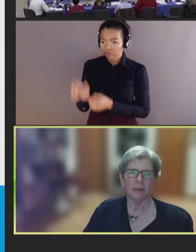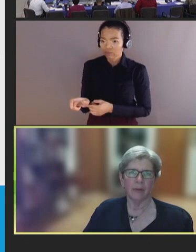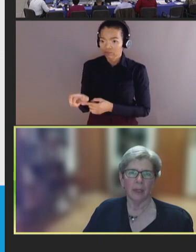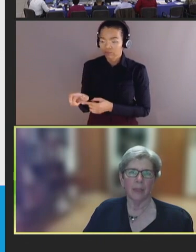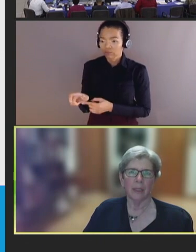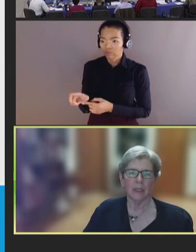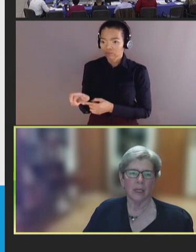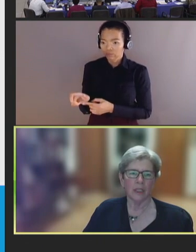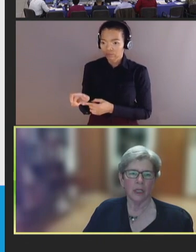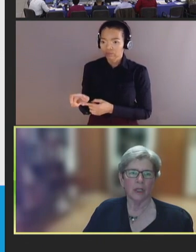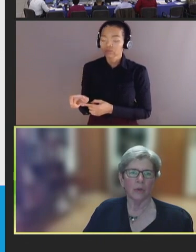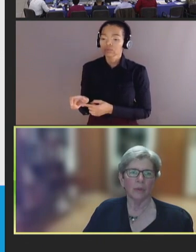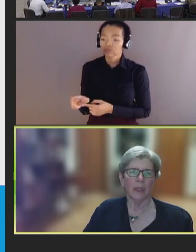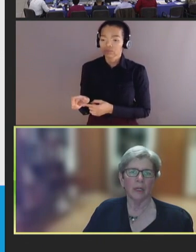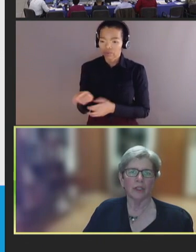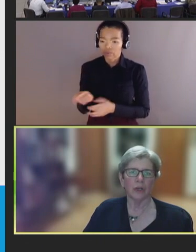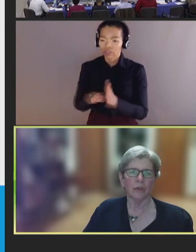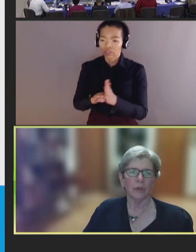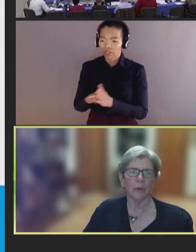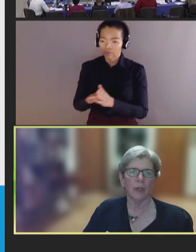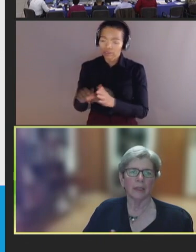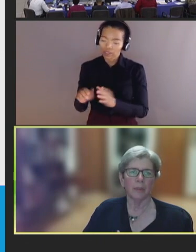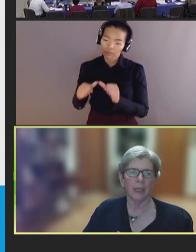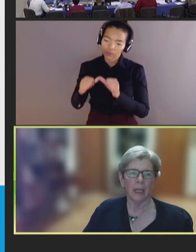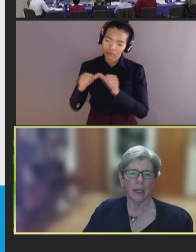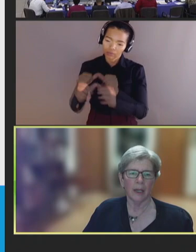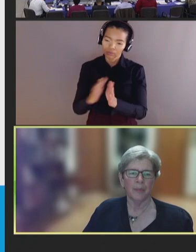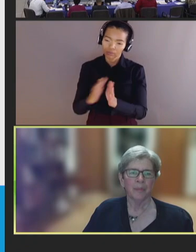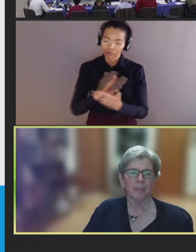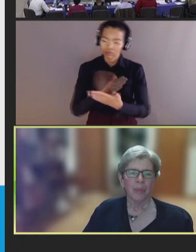development continuum that I showed you at the beginning.